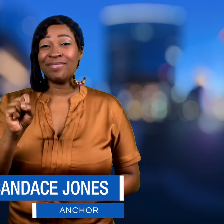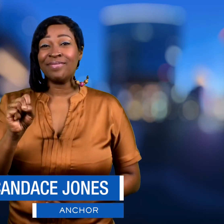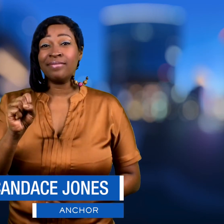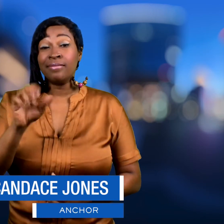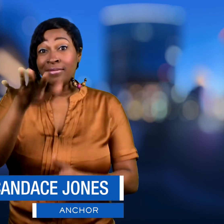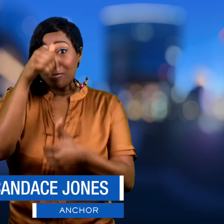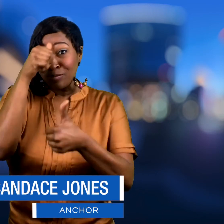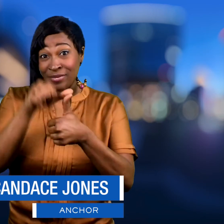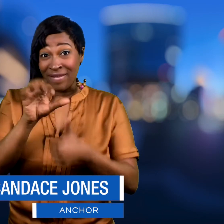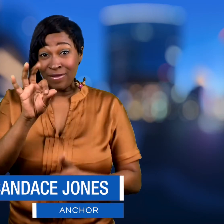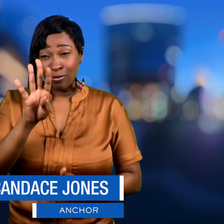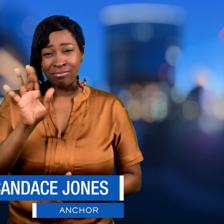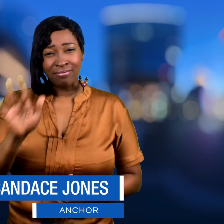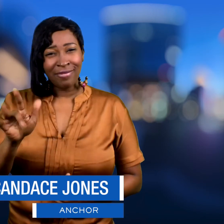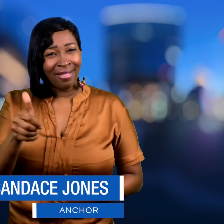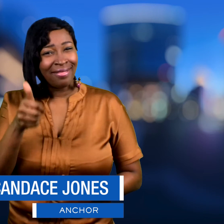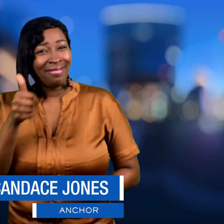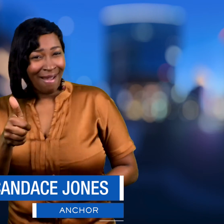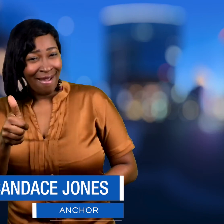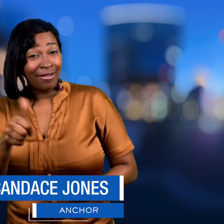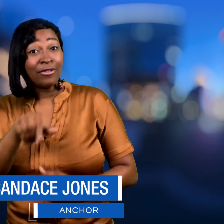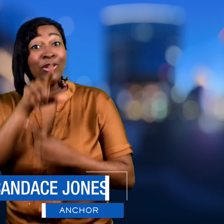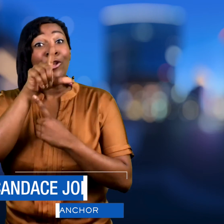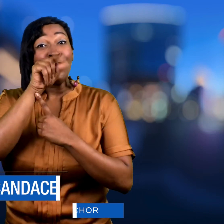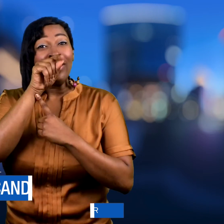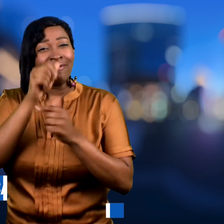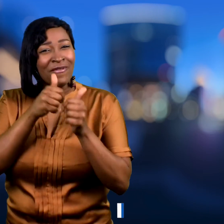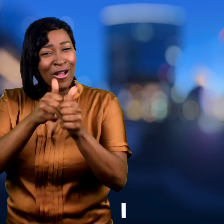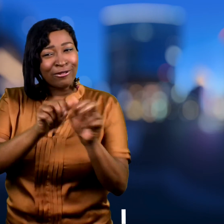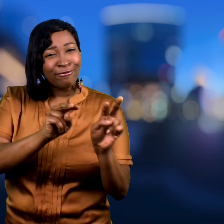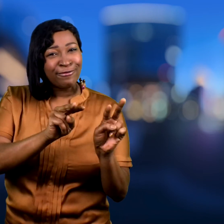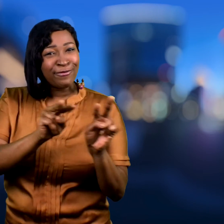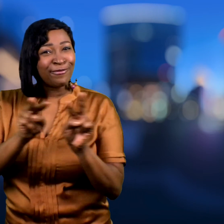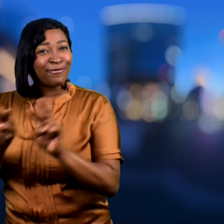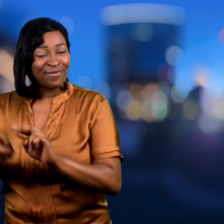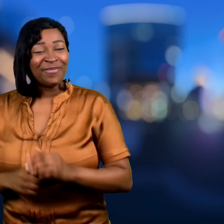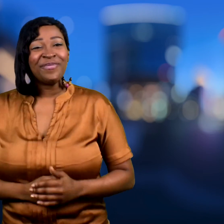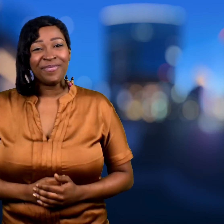Remember to like us on Facebook and follow us on Twitter.